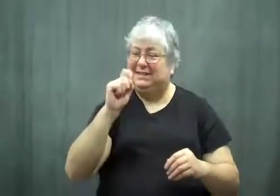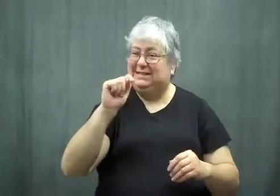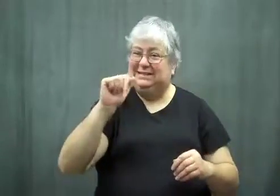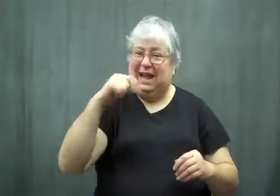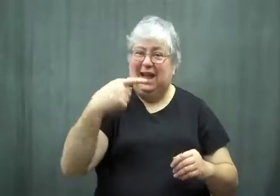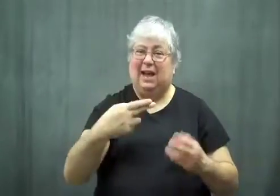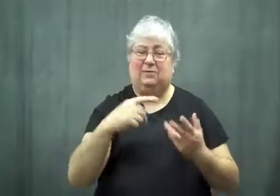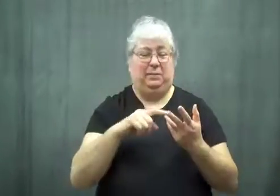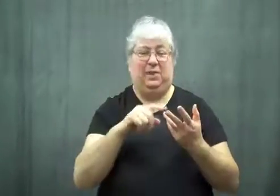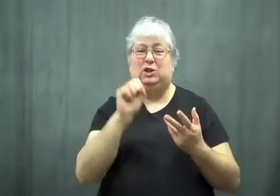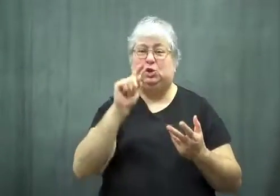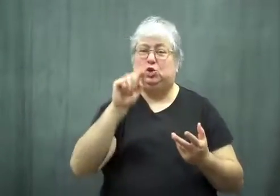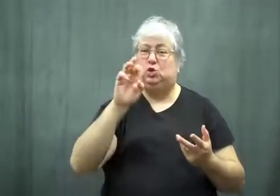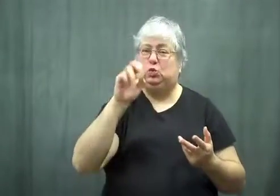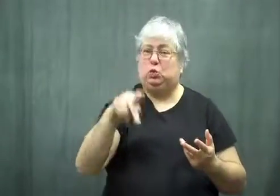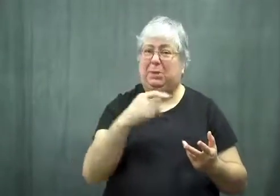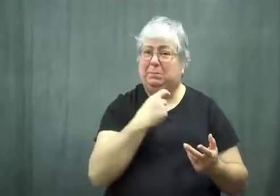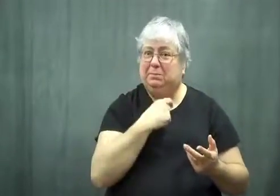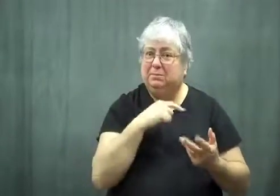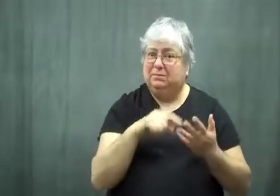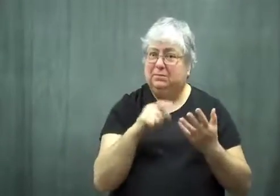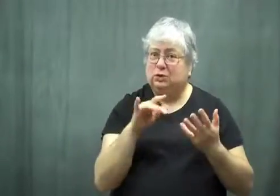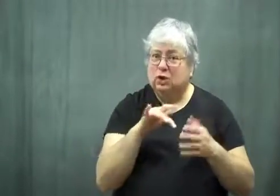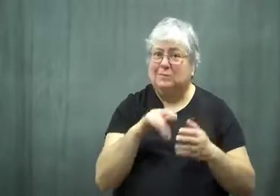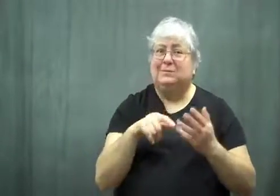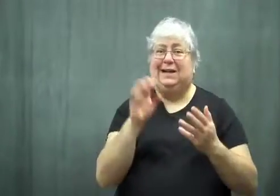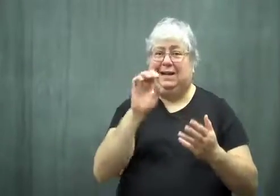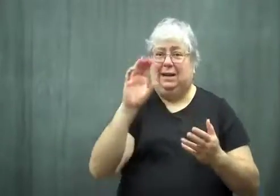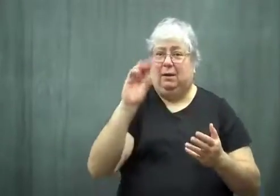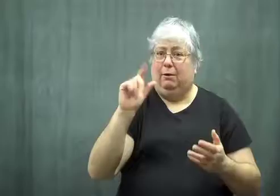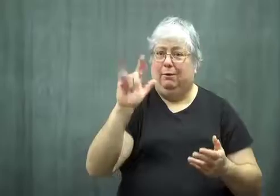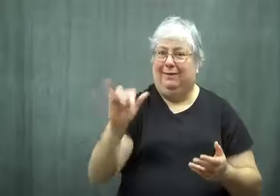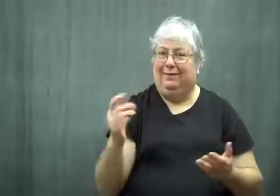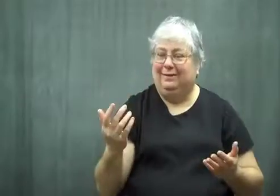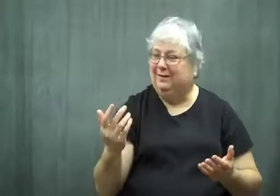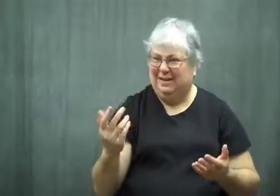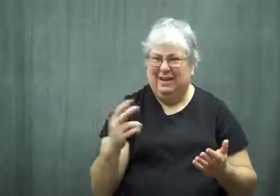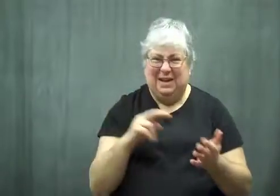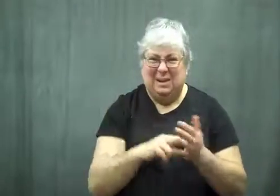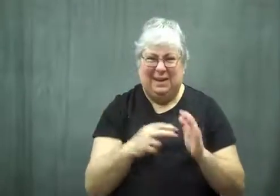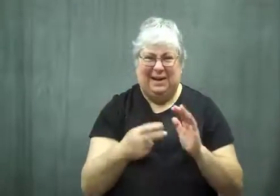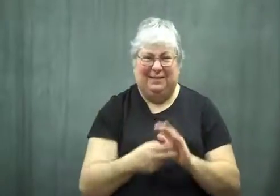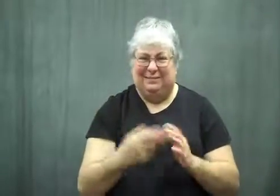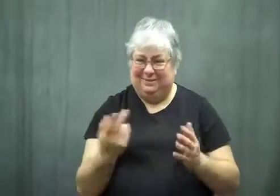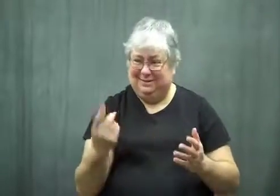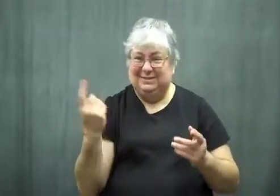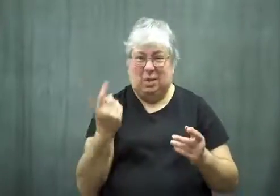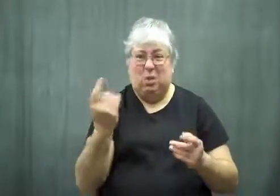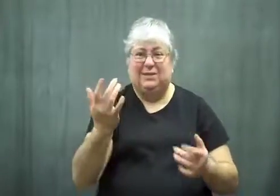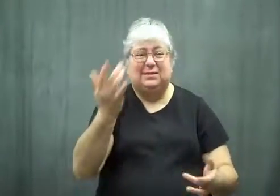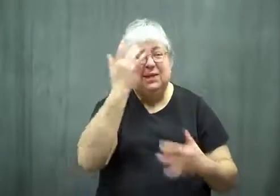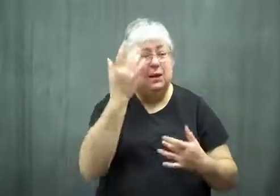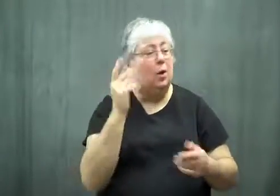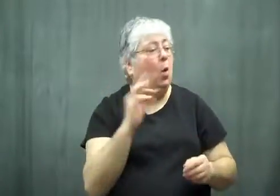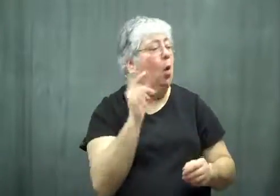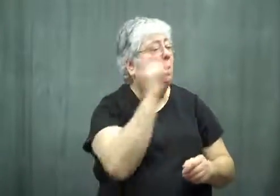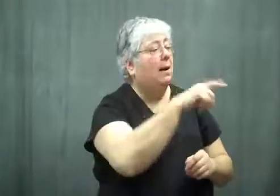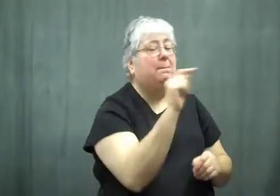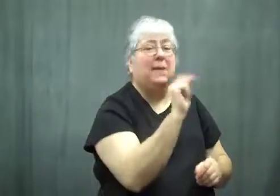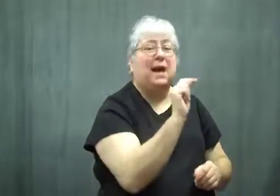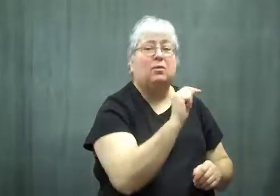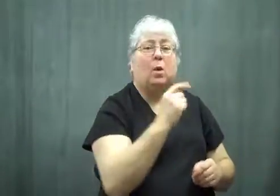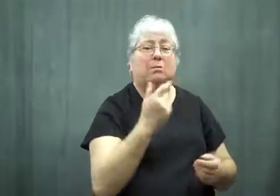Staph, strep and e. coli were found.